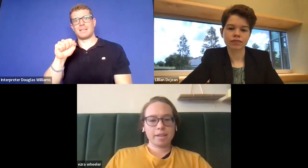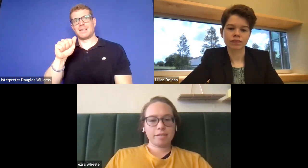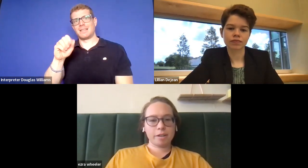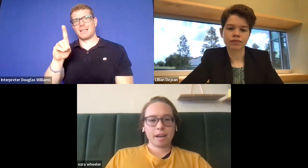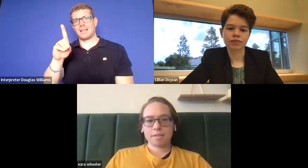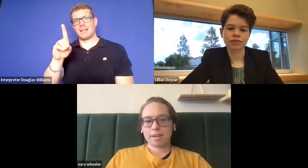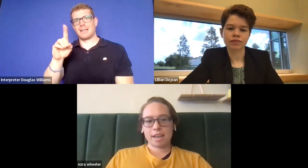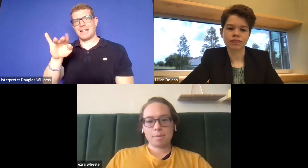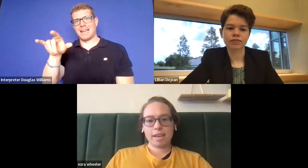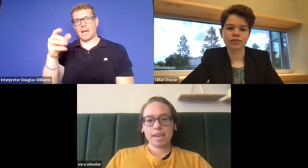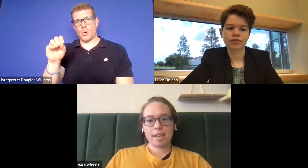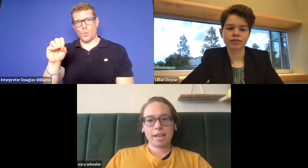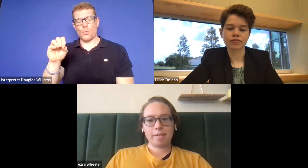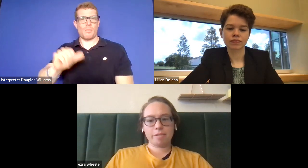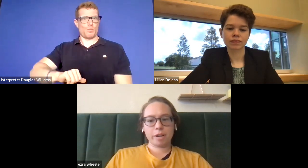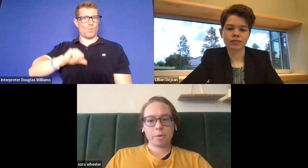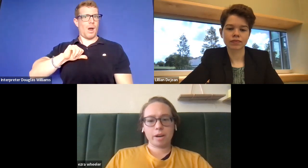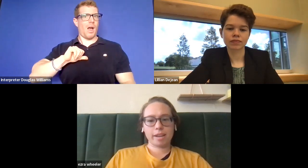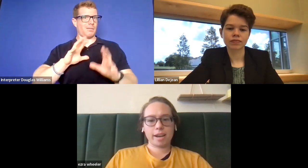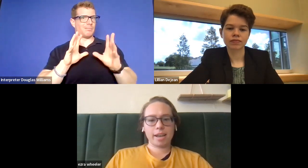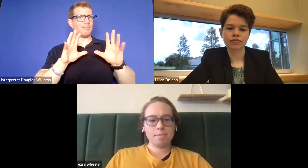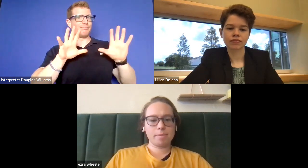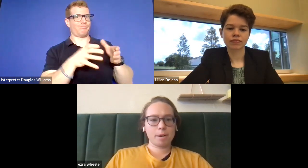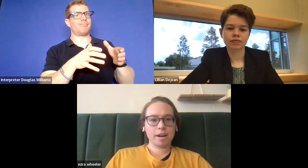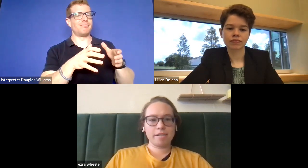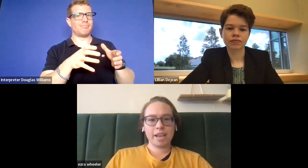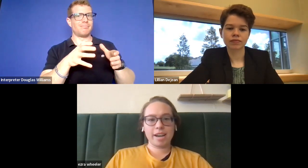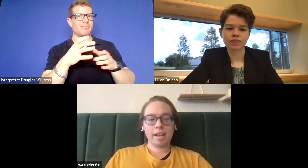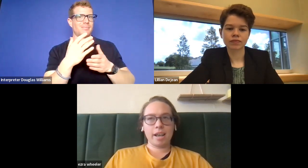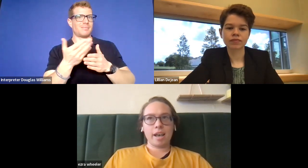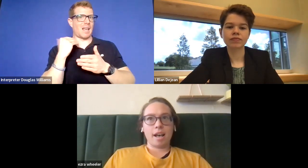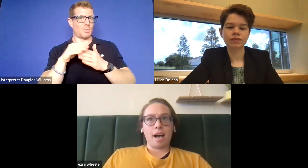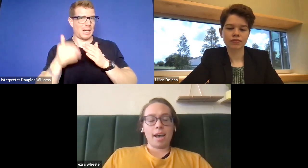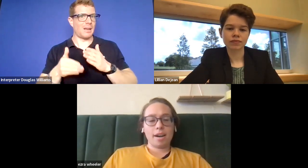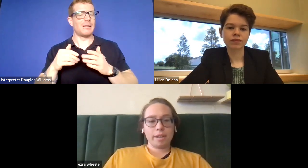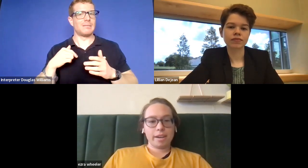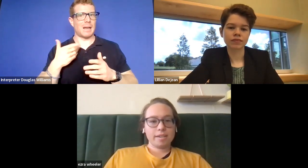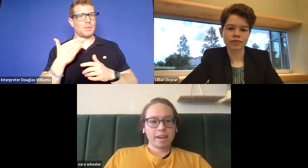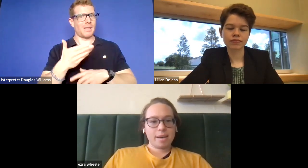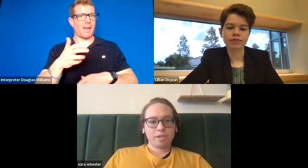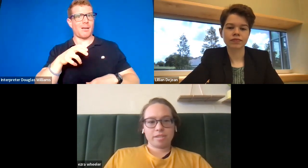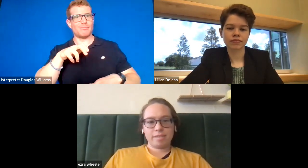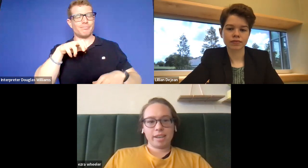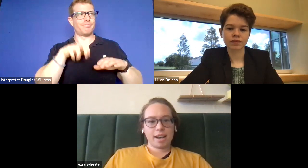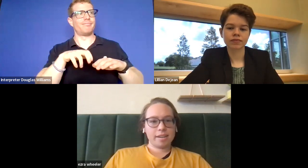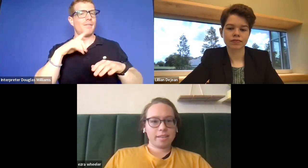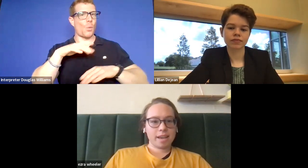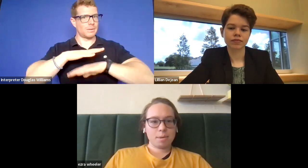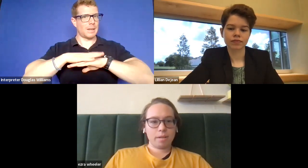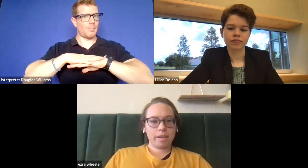I was there tabling for an org that I am a part of, and I had a really hard time just even getting to the table.